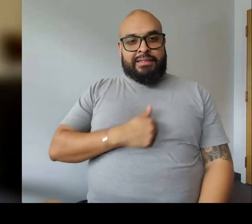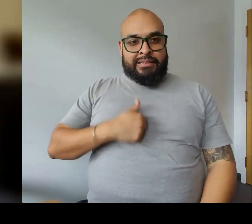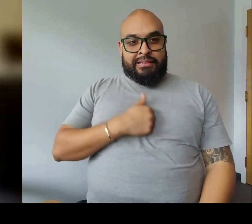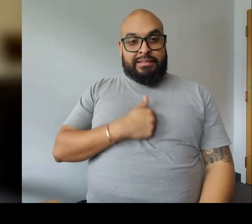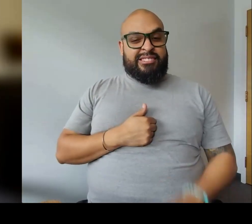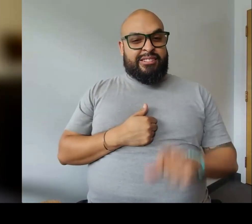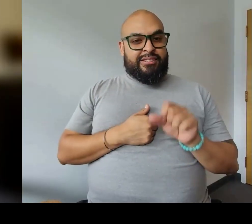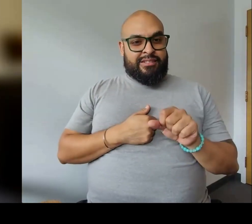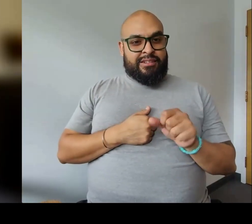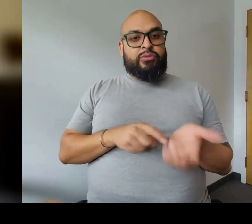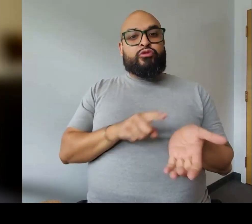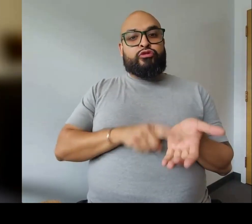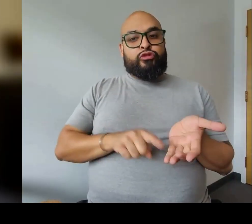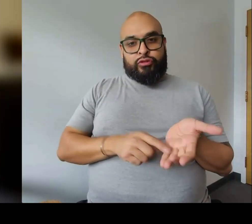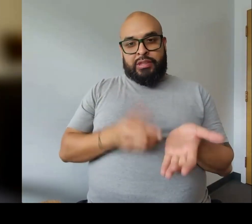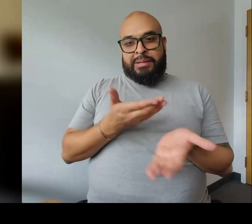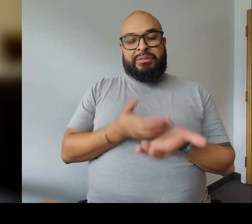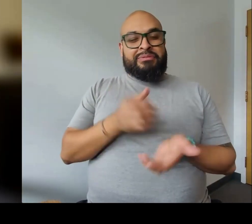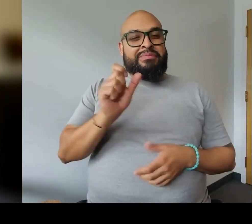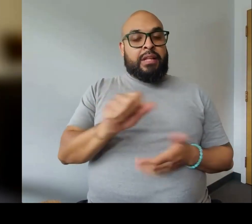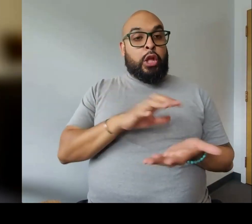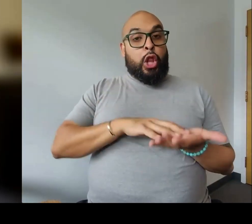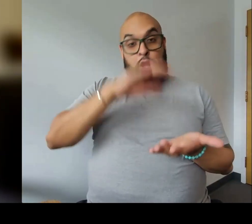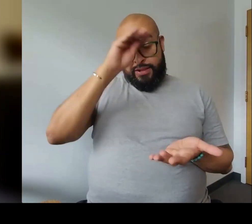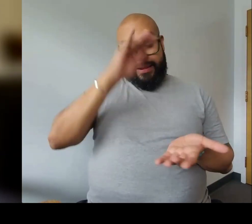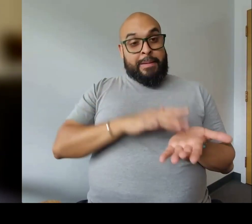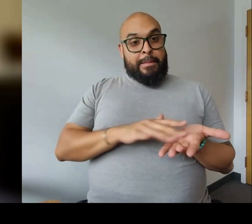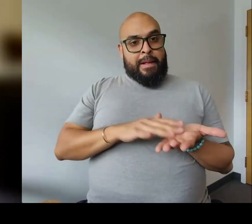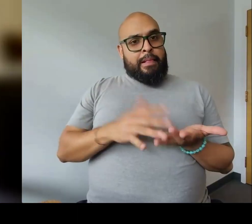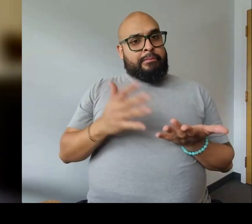So the research shows that learning Braille inherently just takes longer.